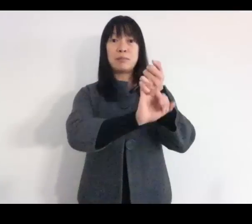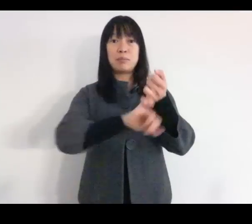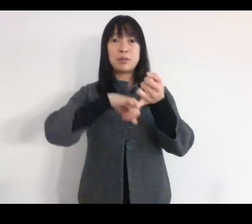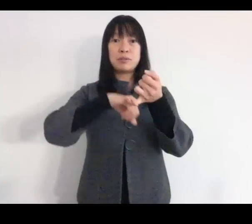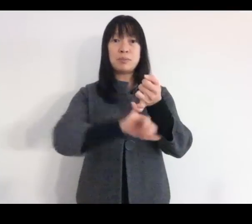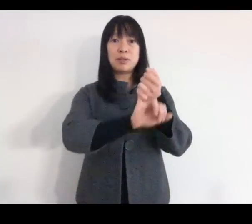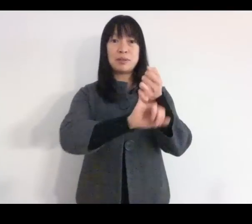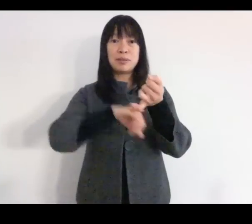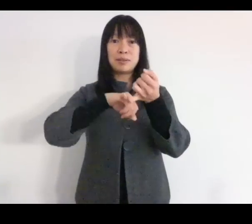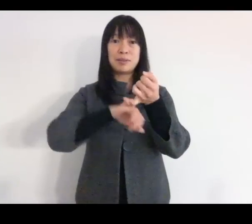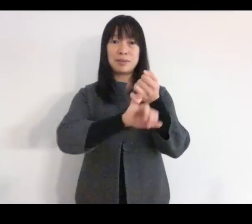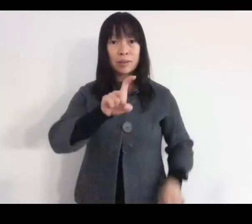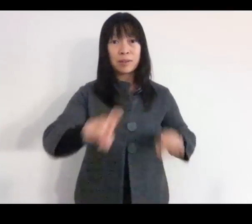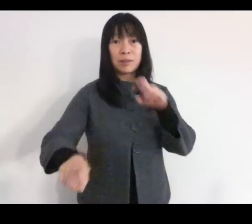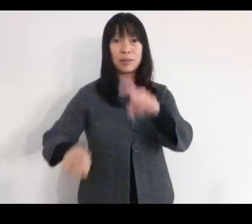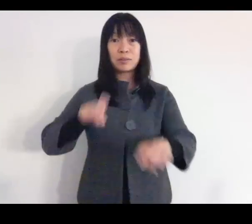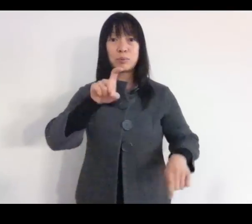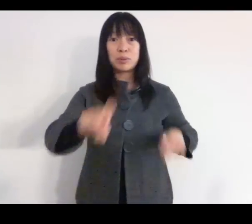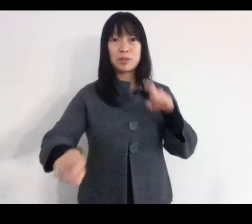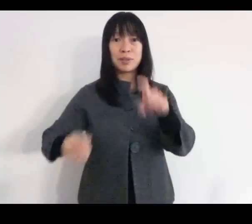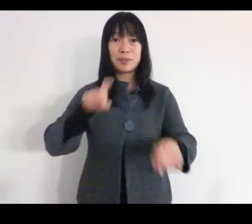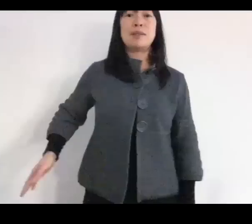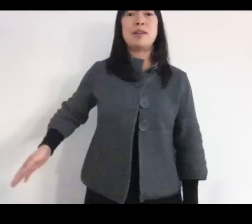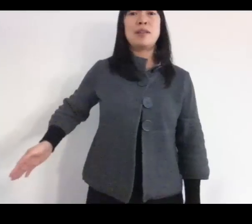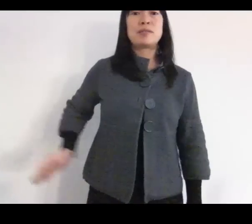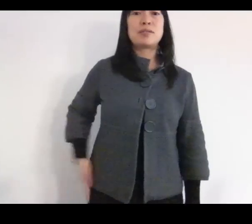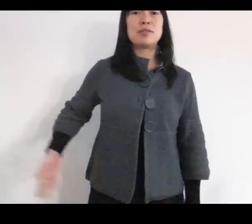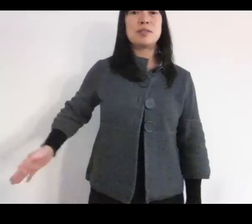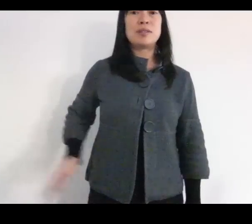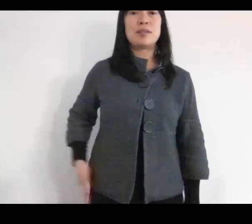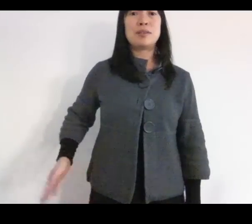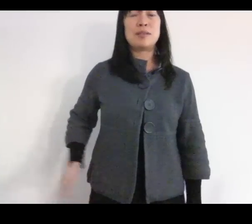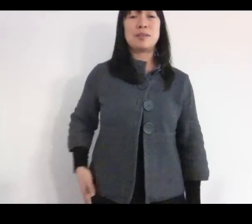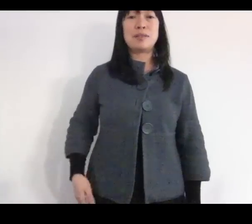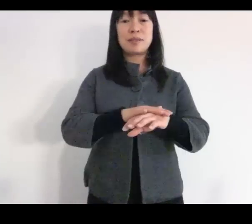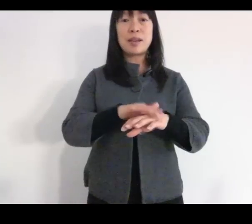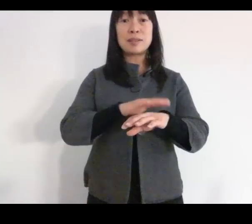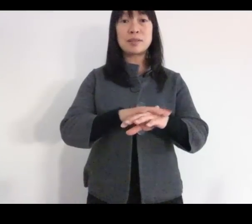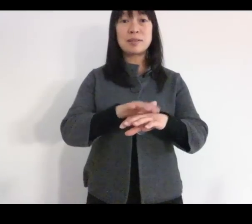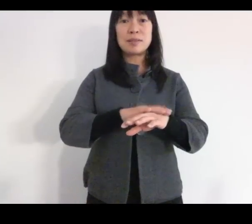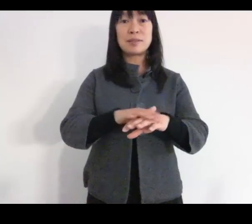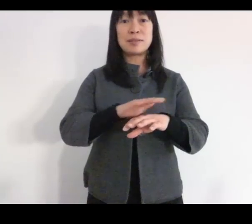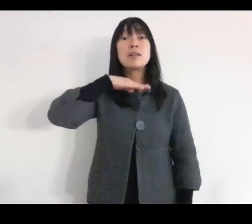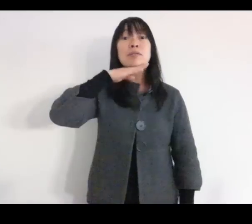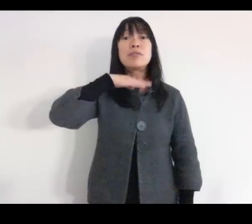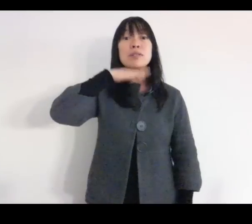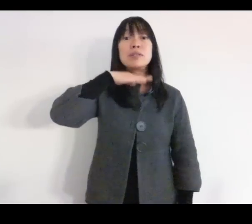POSSUM OCTOPUS DOG CAT FROG